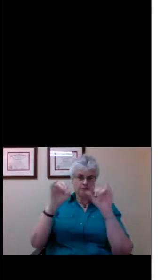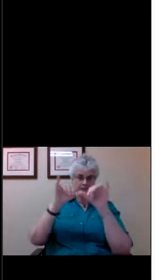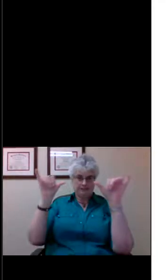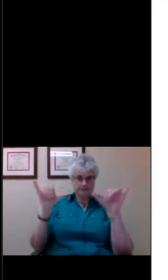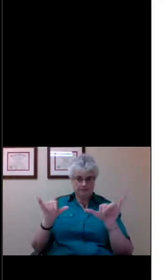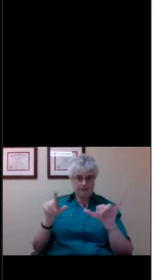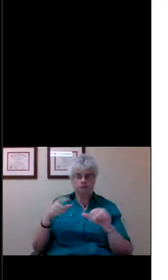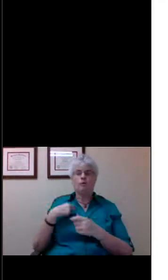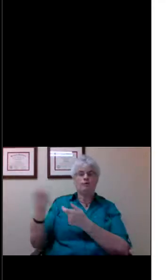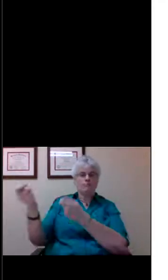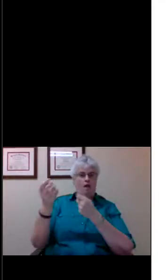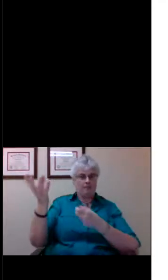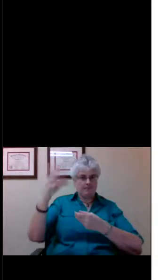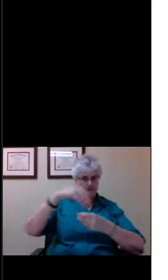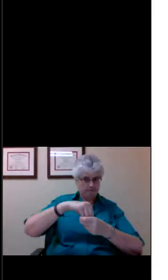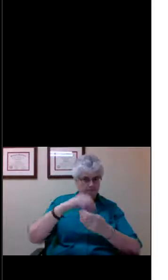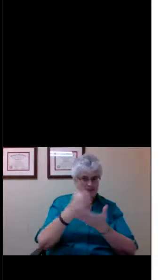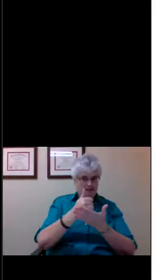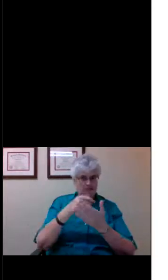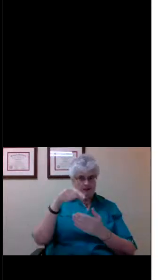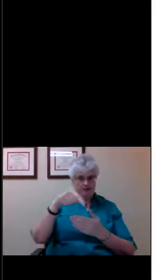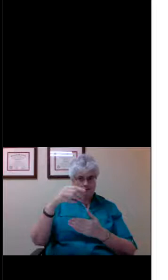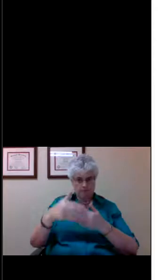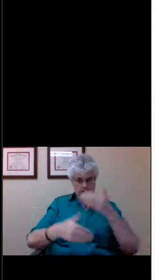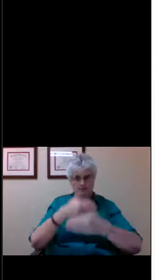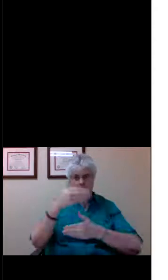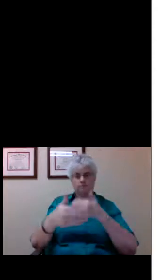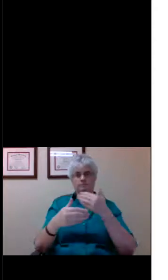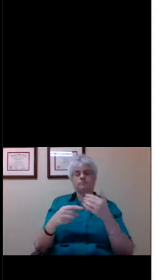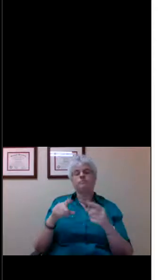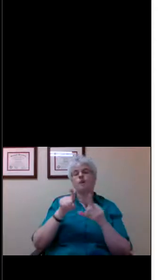expertise and educational systems, so we were able to pull them in to this